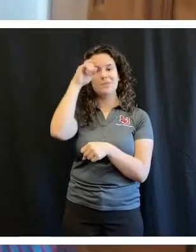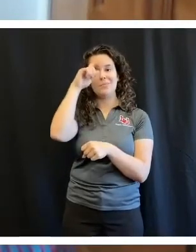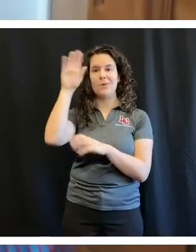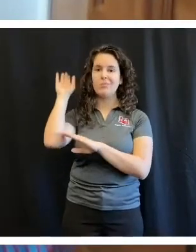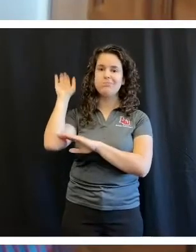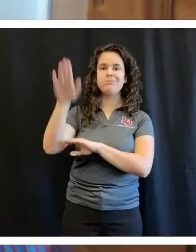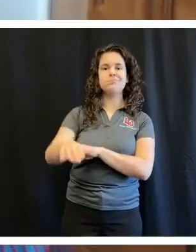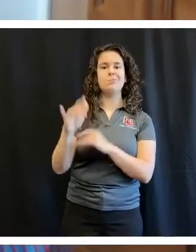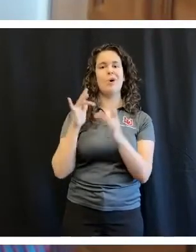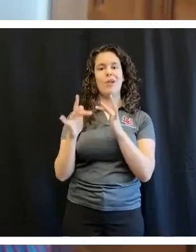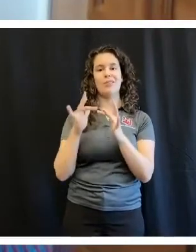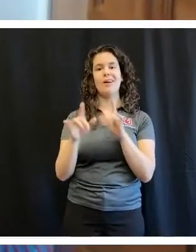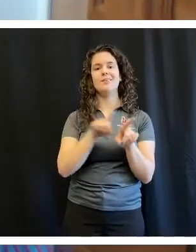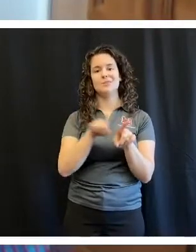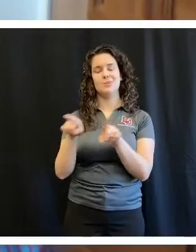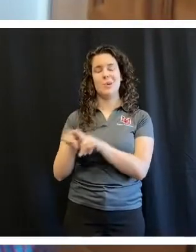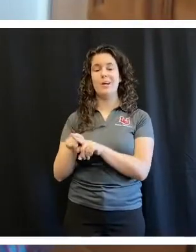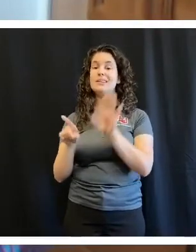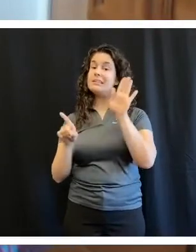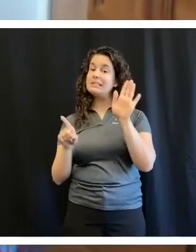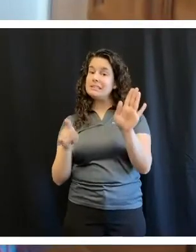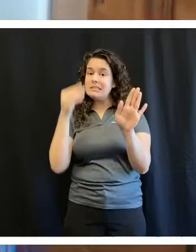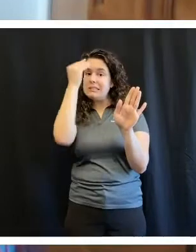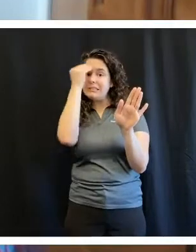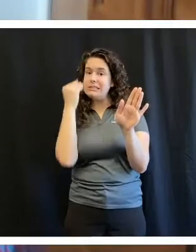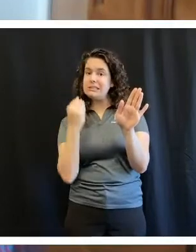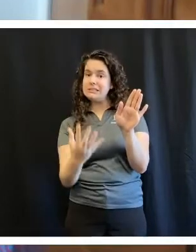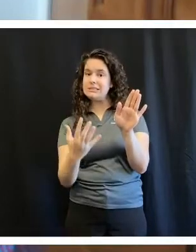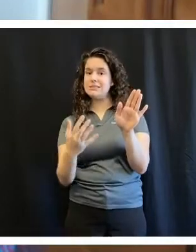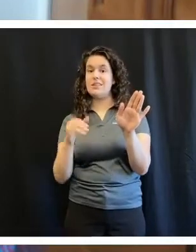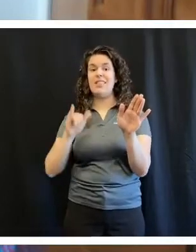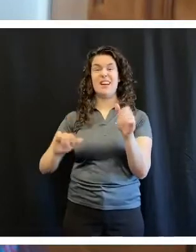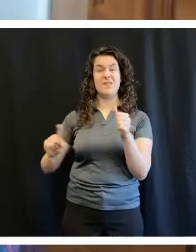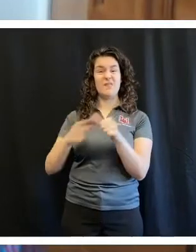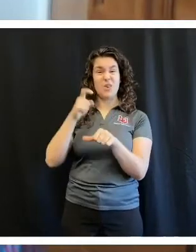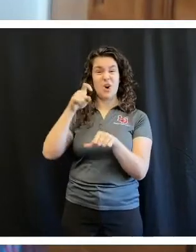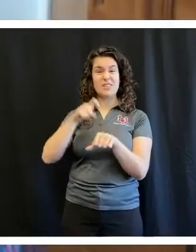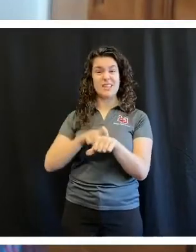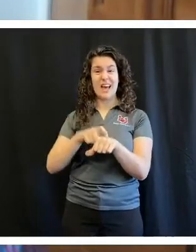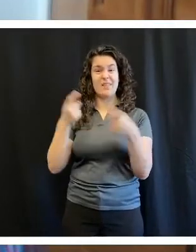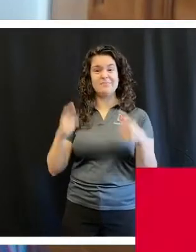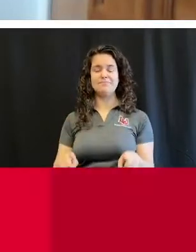Now, truth be told, this is not the first time, it's not the first rodeo for Lamar in doing this.